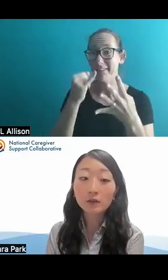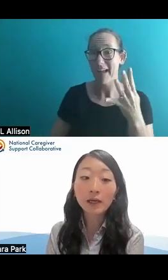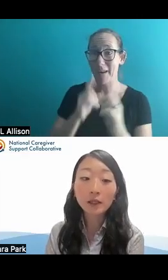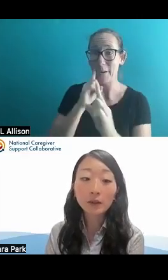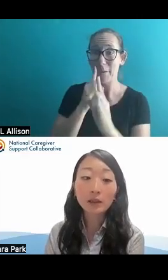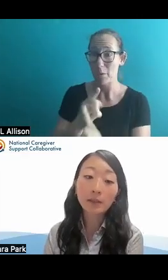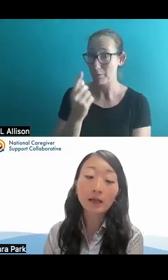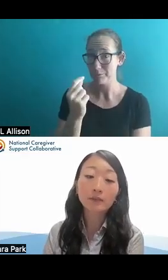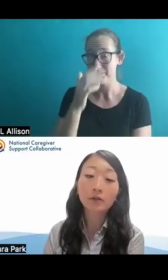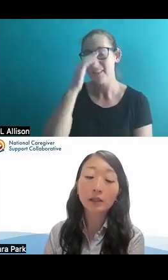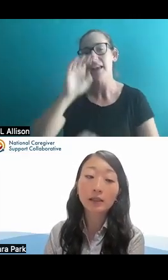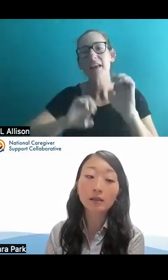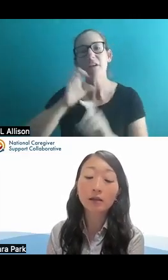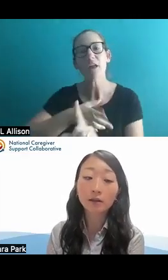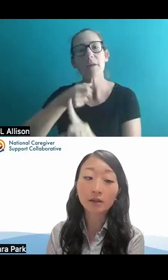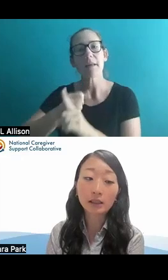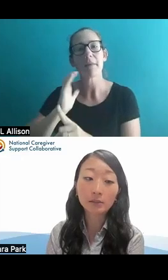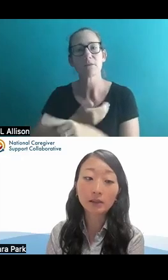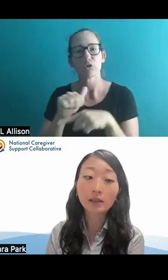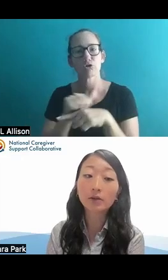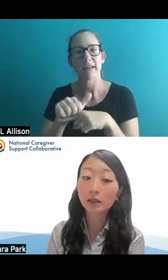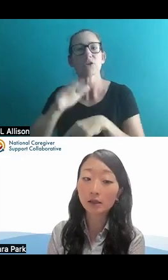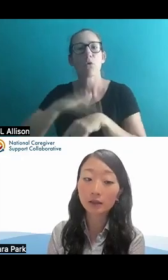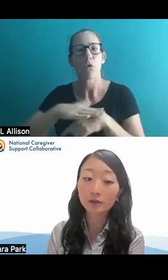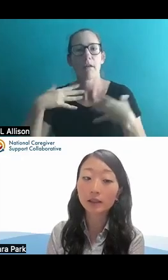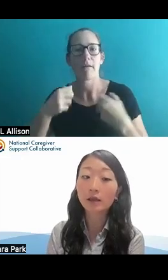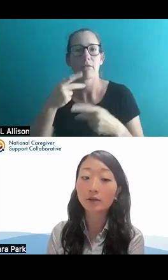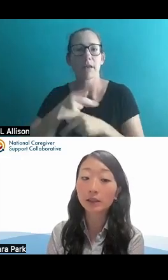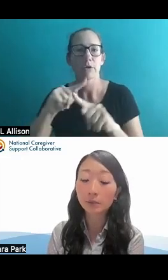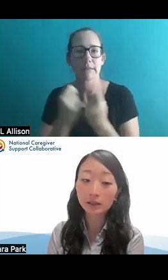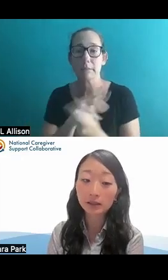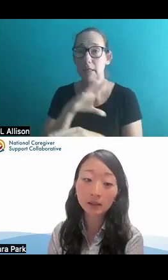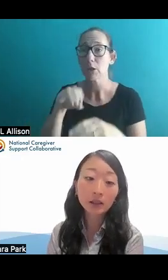evaluate the impact of our trainings on healthcare teams, including caregivers and care recipients.